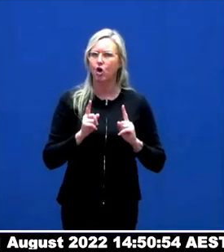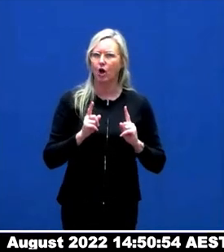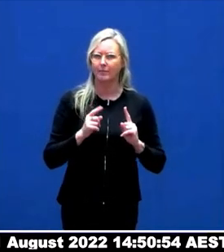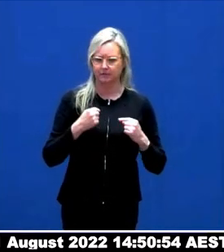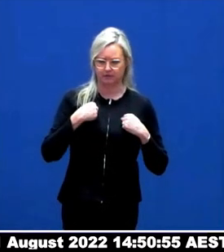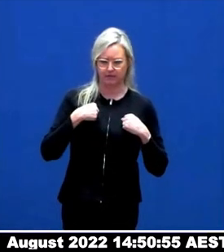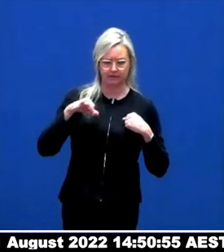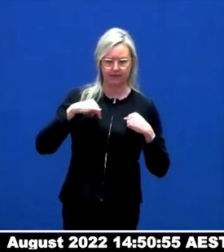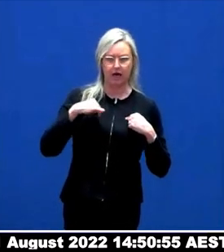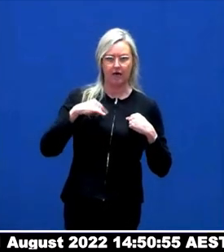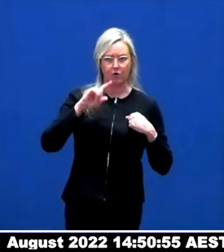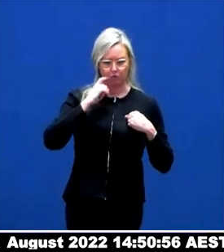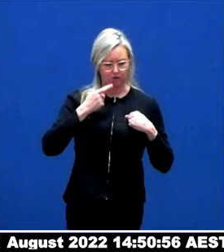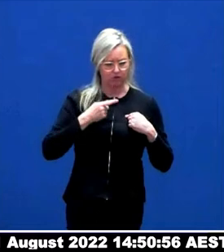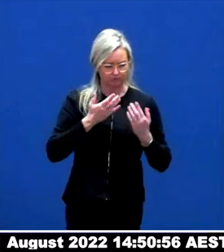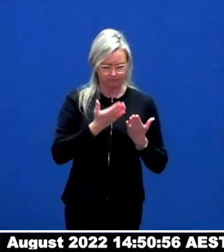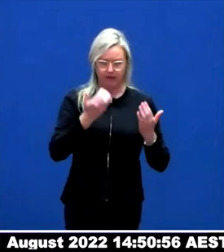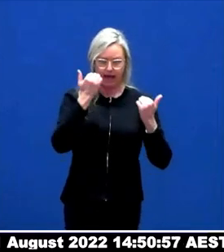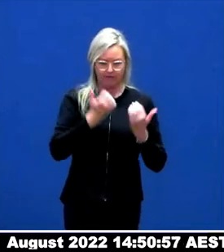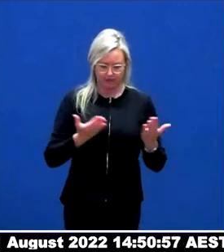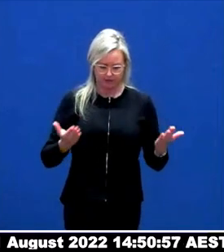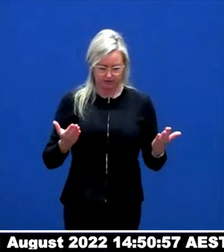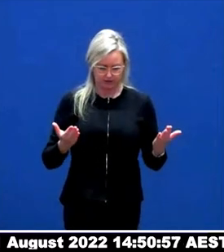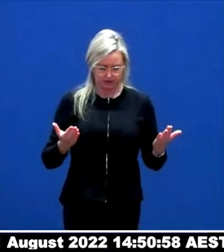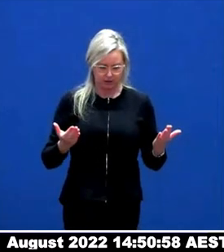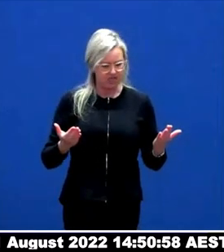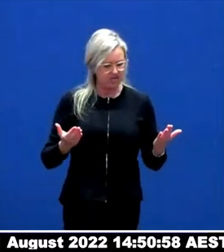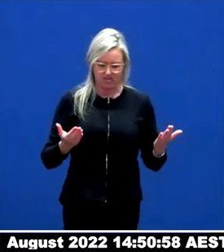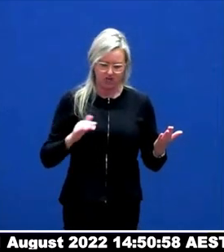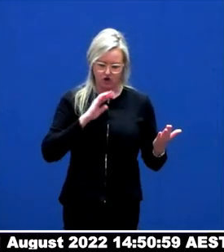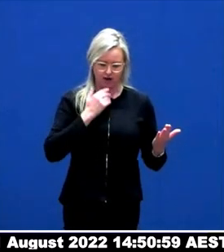make the decision to reject without making that phone call. Yes. Yes.